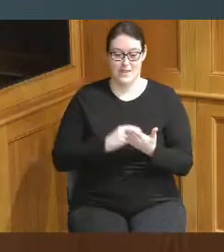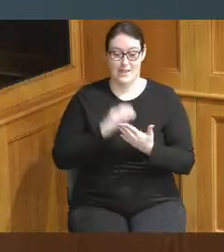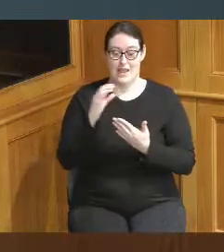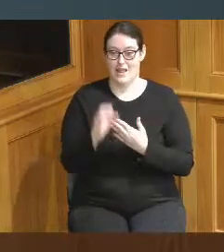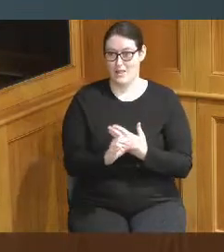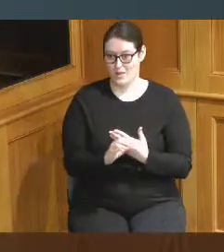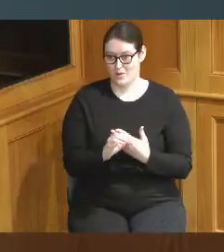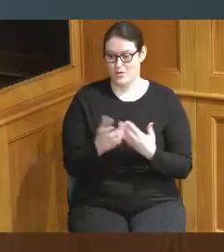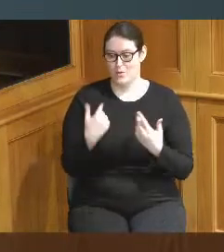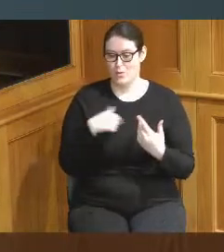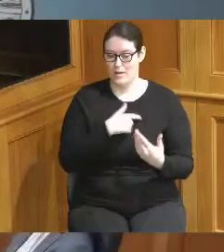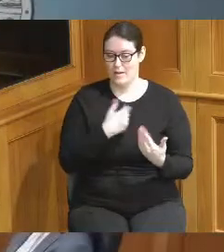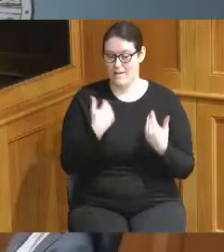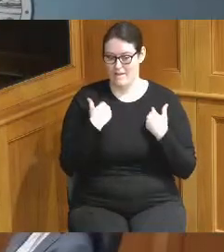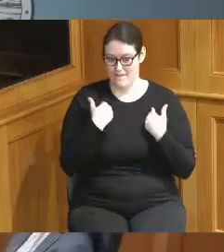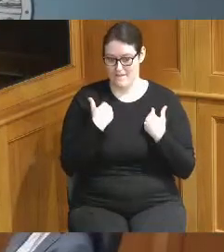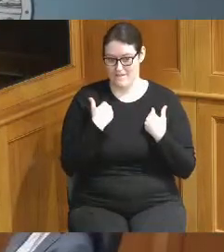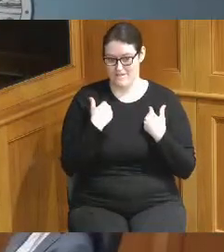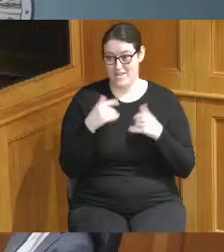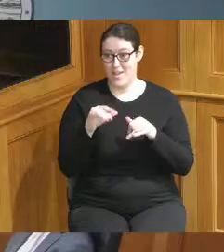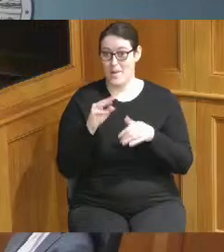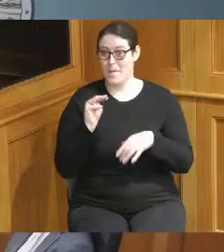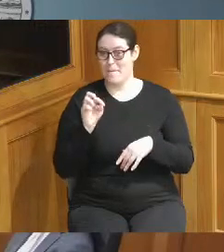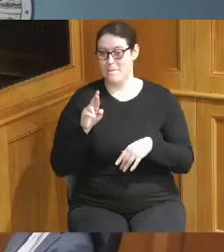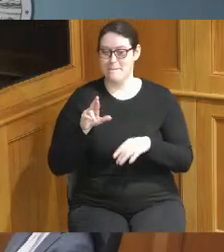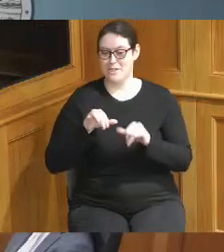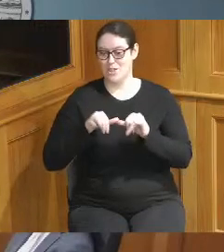(Commissioner Driehaus) all right also wanted to talk a